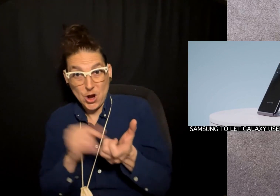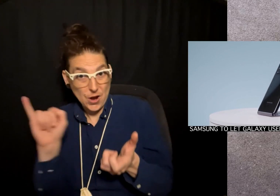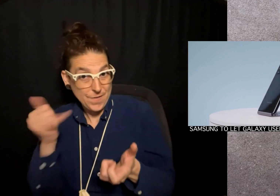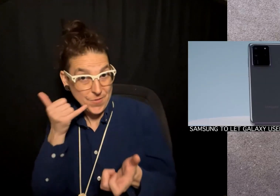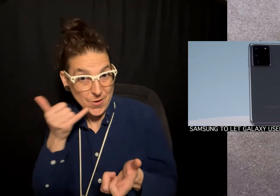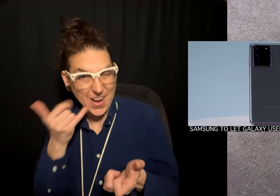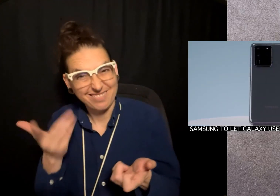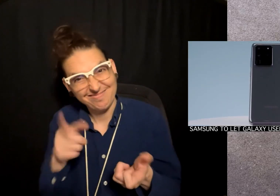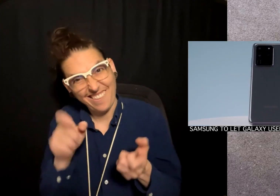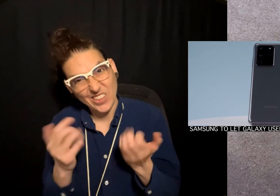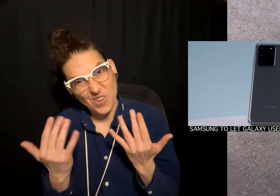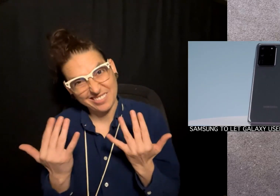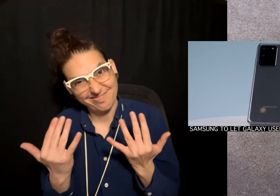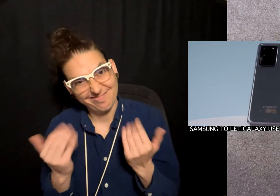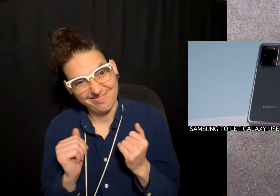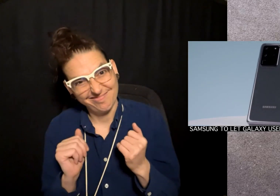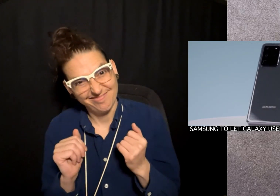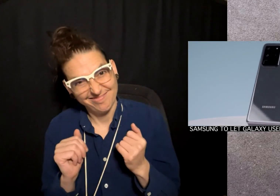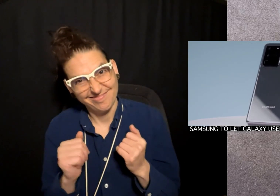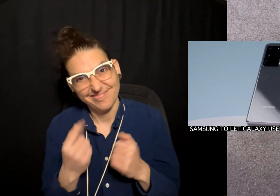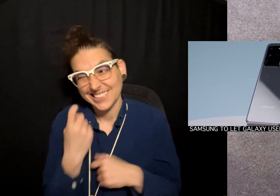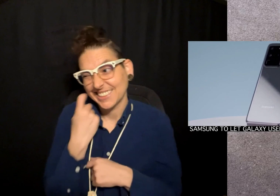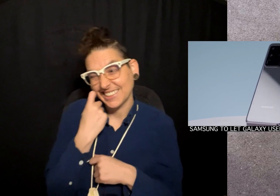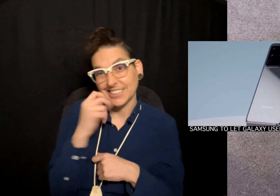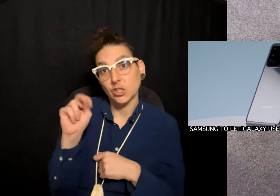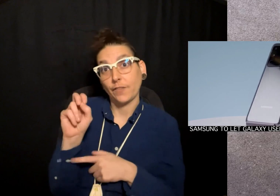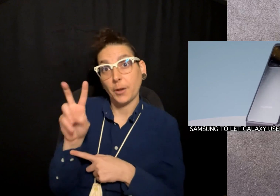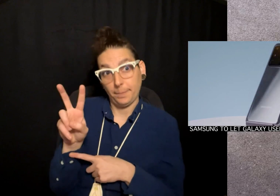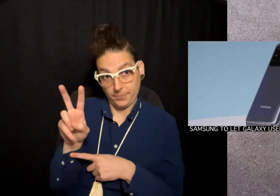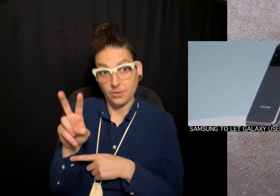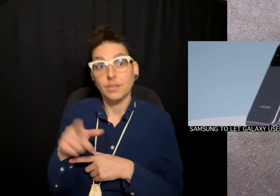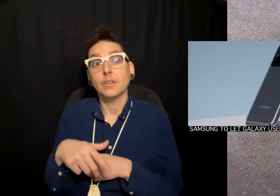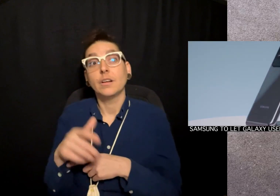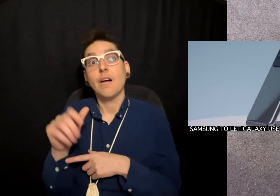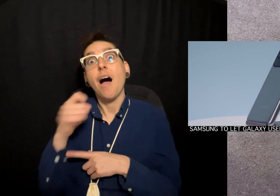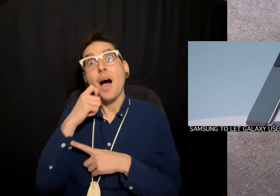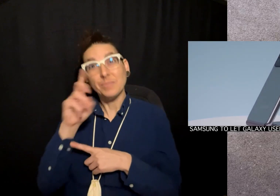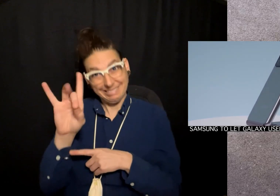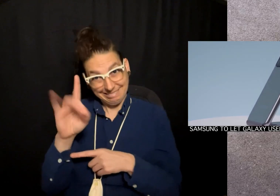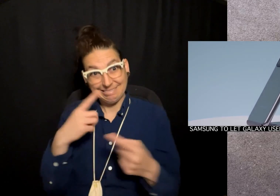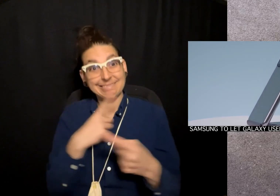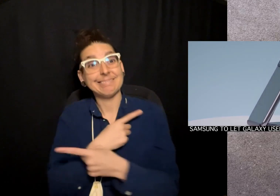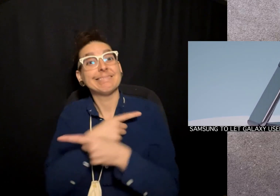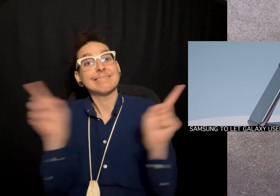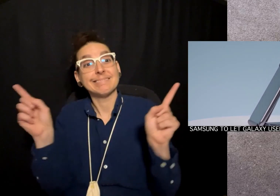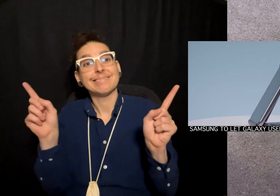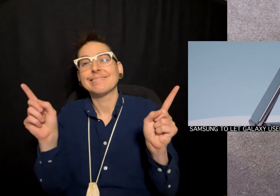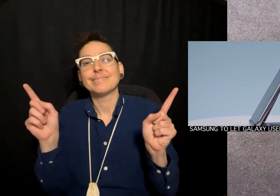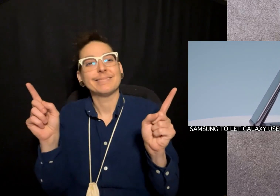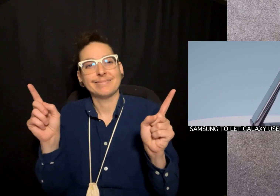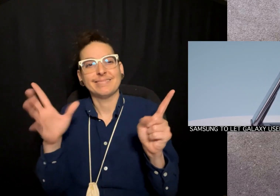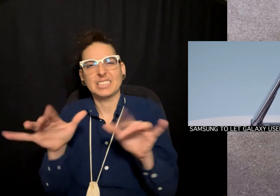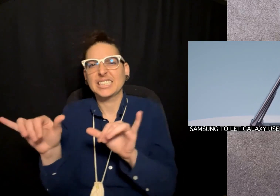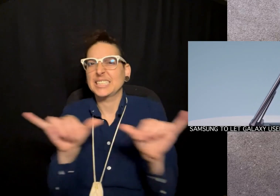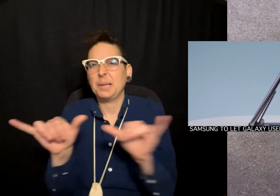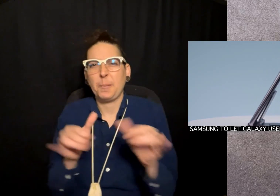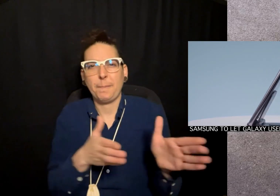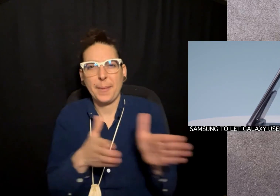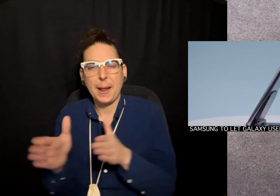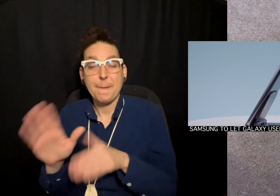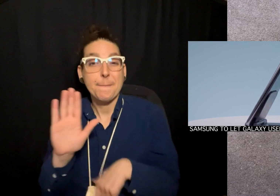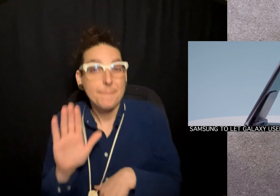iPhone user you will have to wait in November Apple announced a similar plan but it has